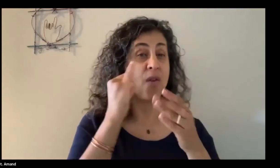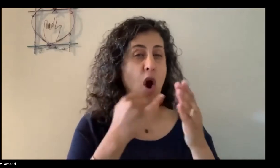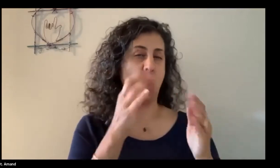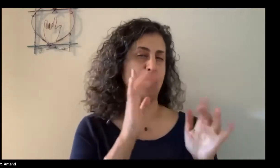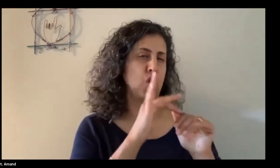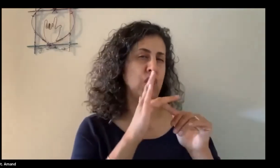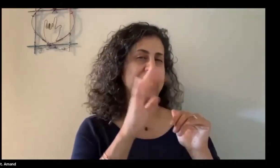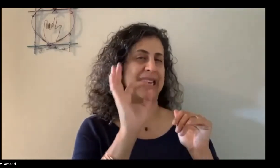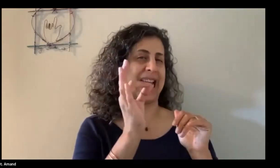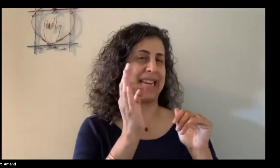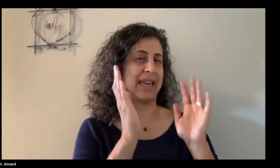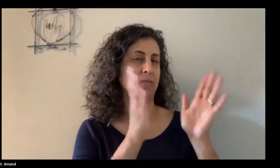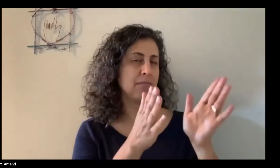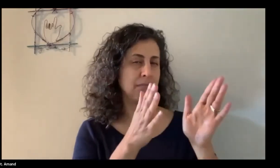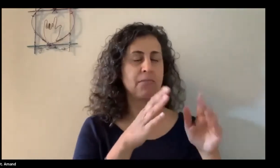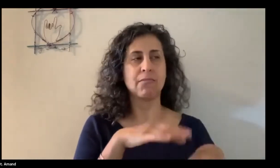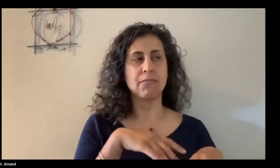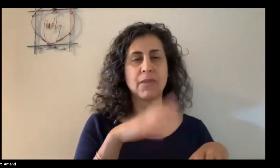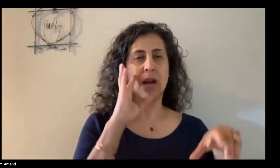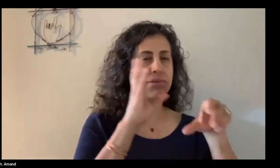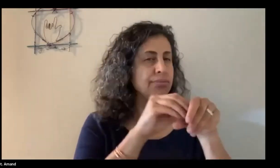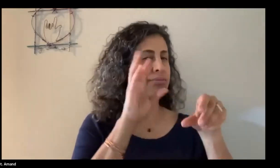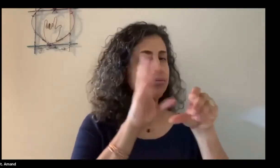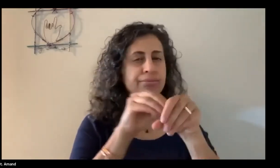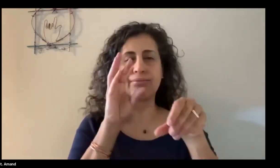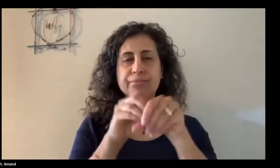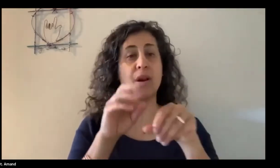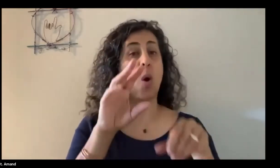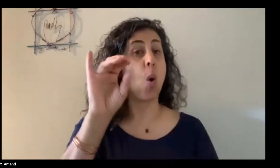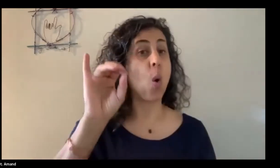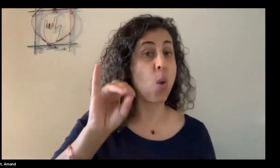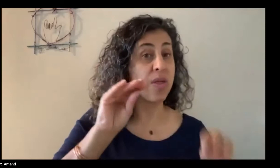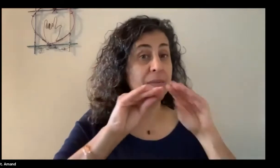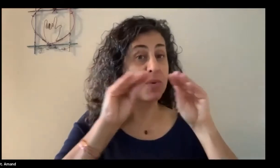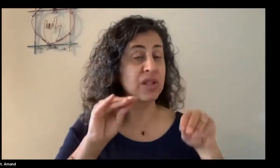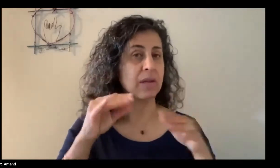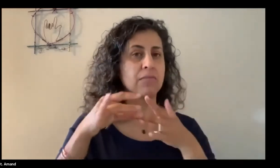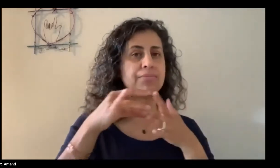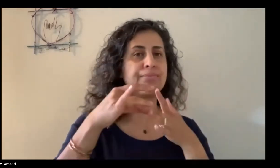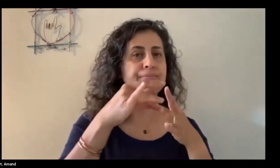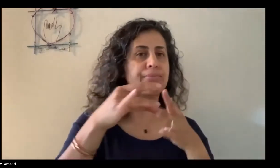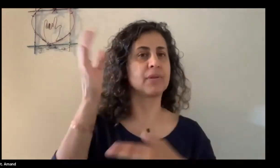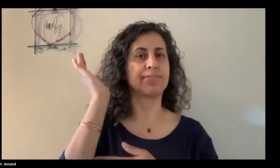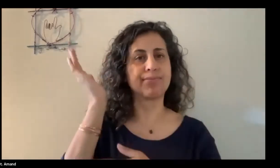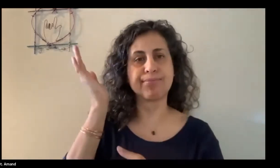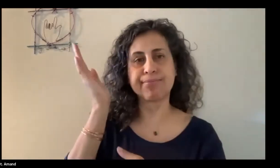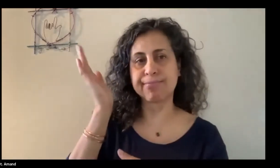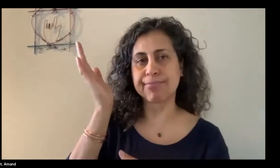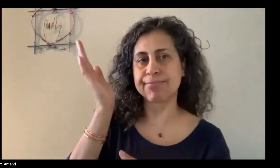DVPA--Deaf Visual and Performing Artists. He was involved in other organizations, too.